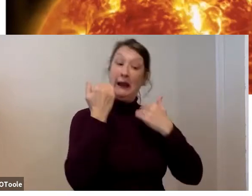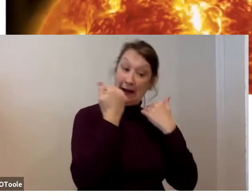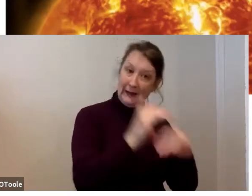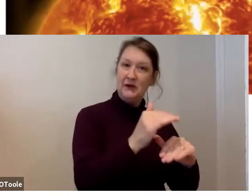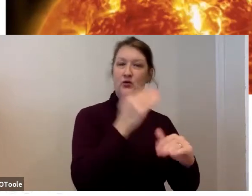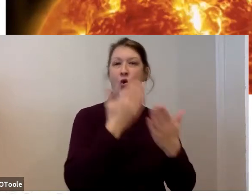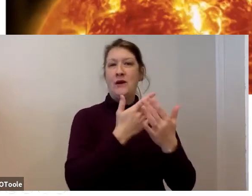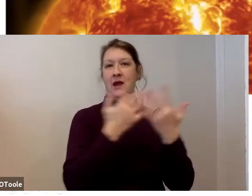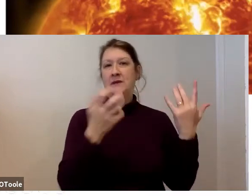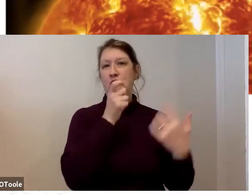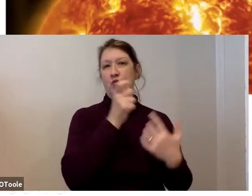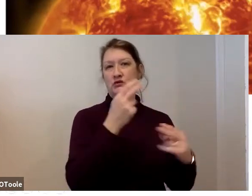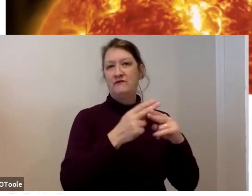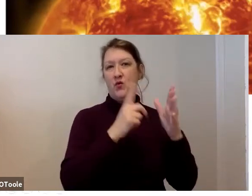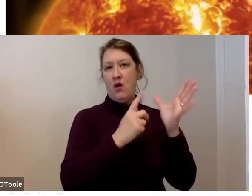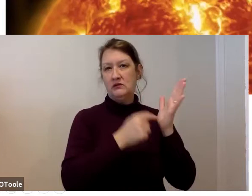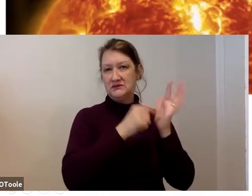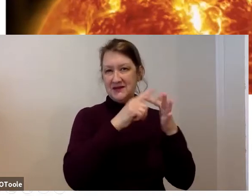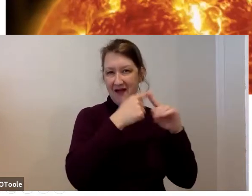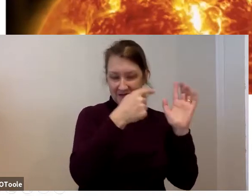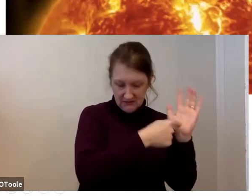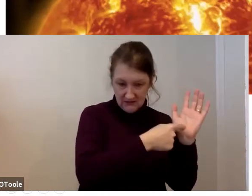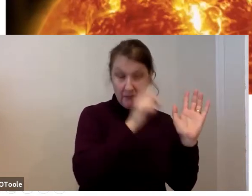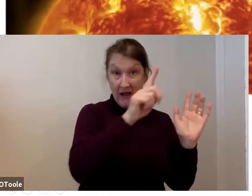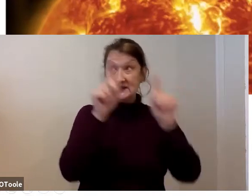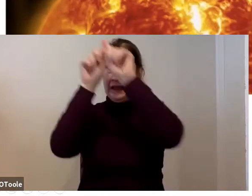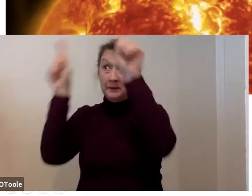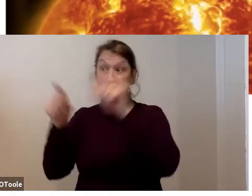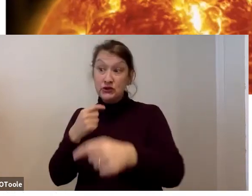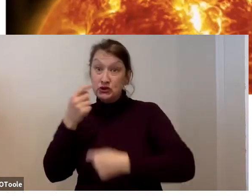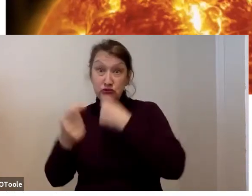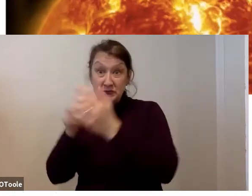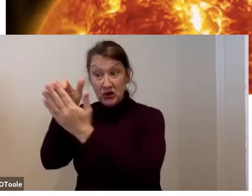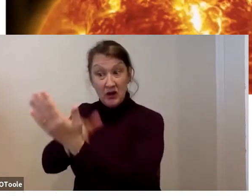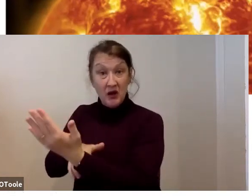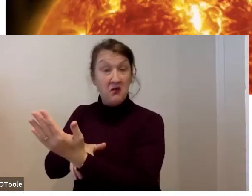Whereas in this description you are limited by the post side.